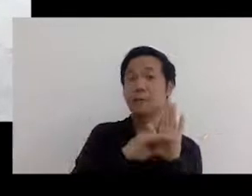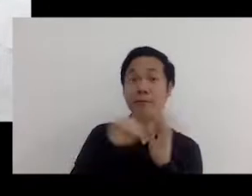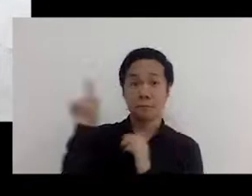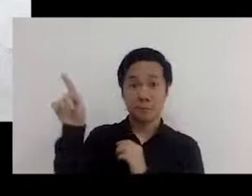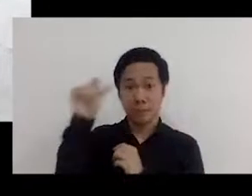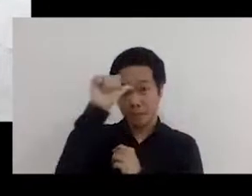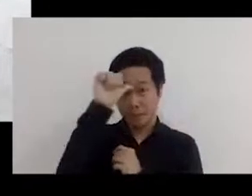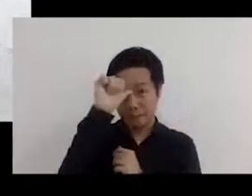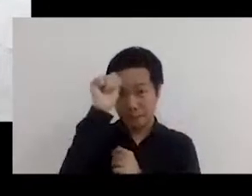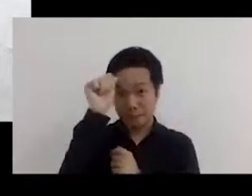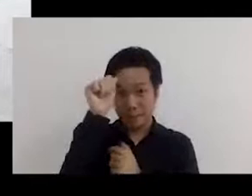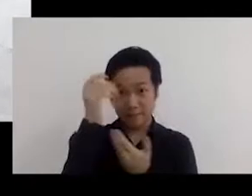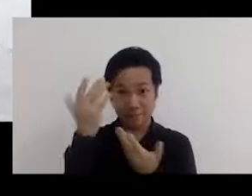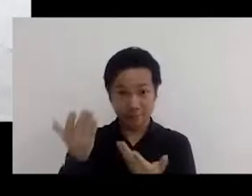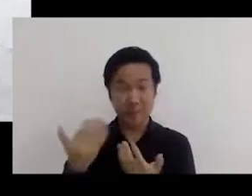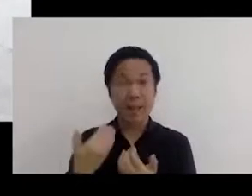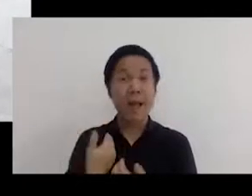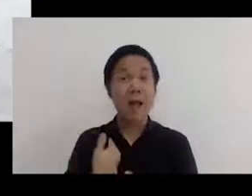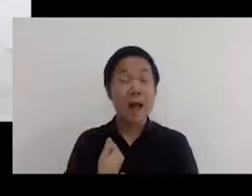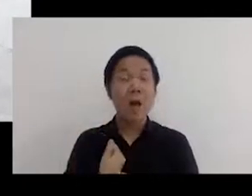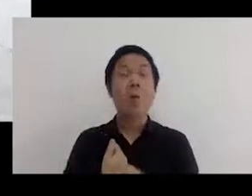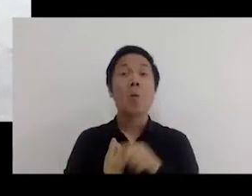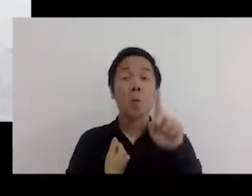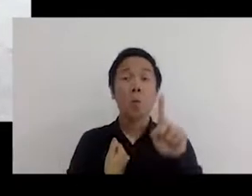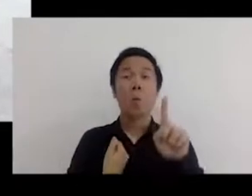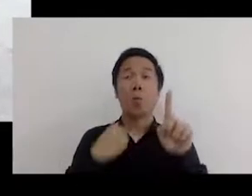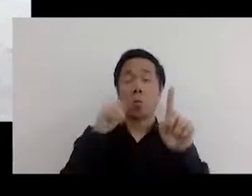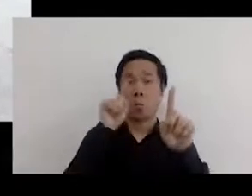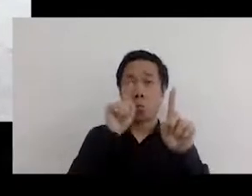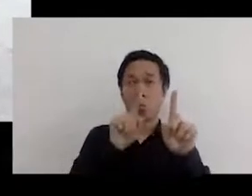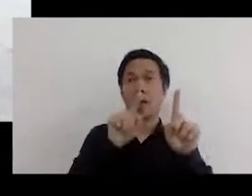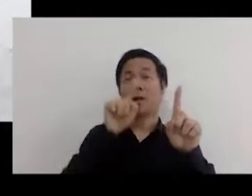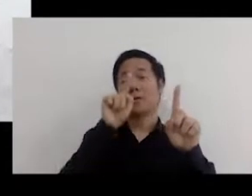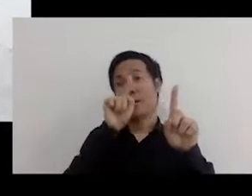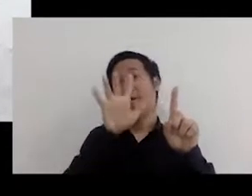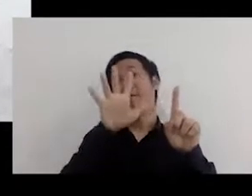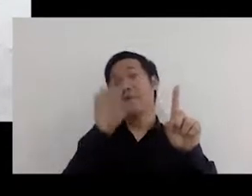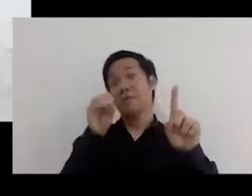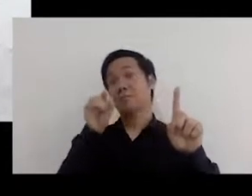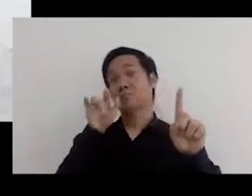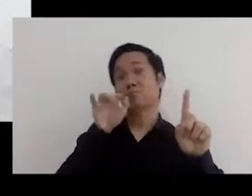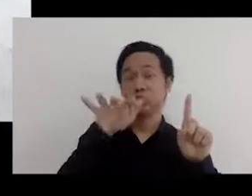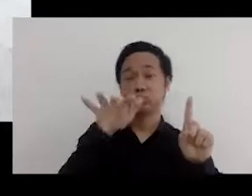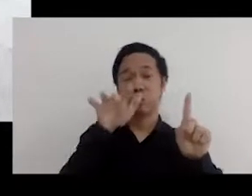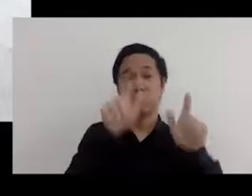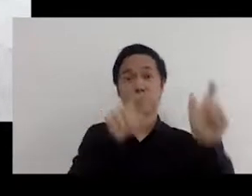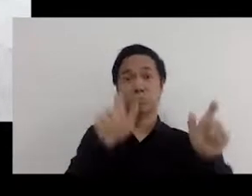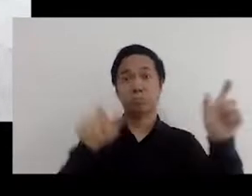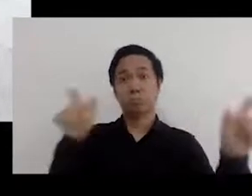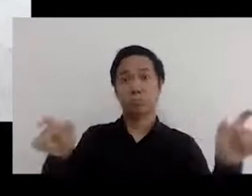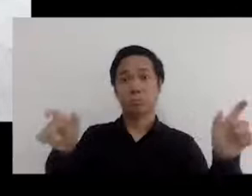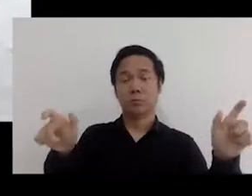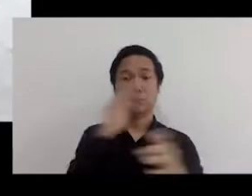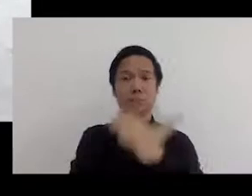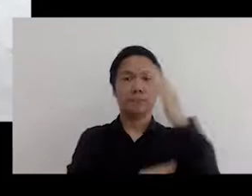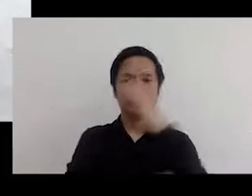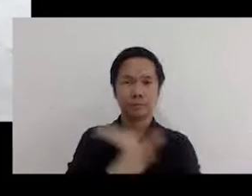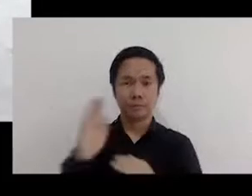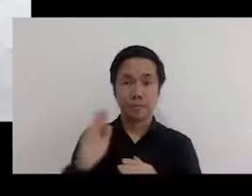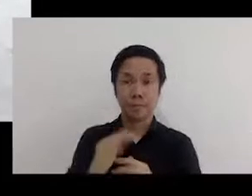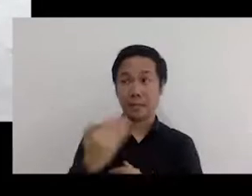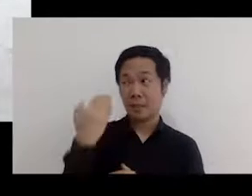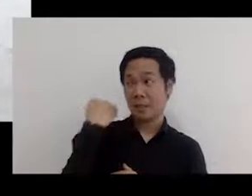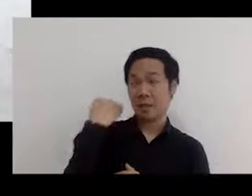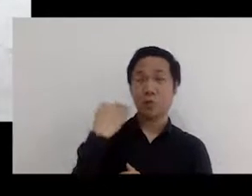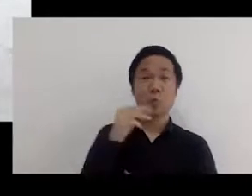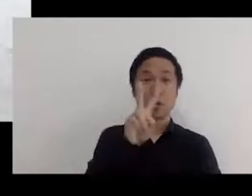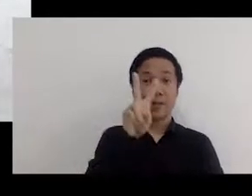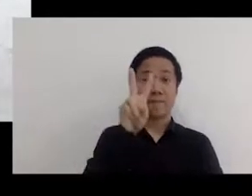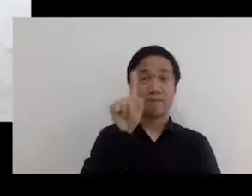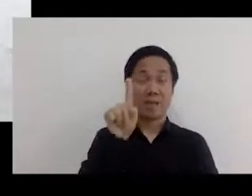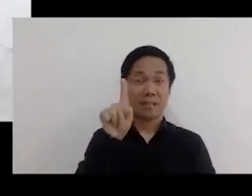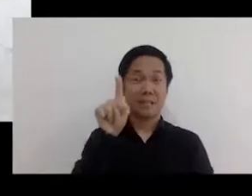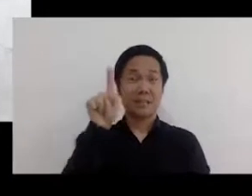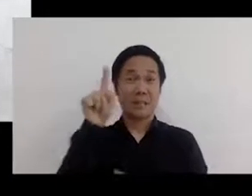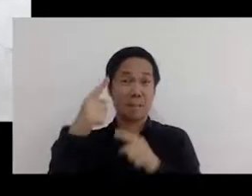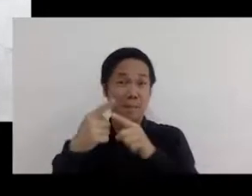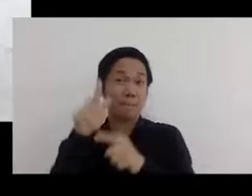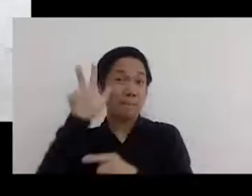When the COVID-19 lockdown was announced on 21st March 2020, we were not prepared to deal with the crisis.